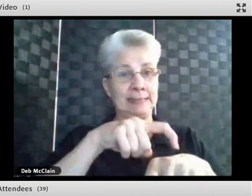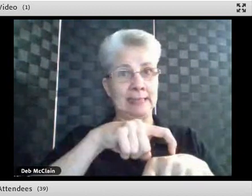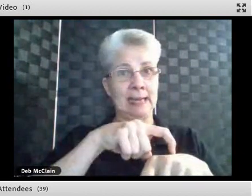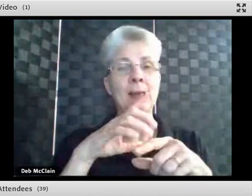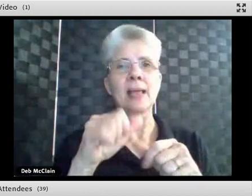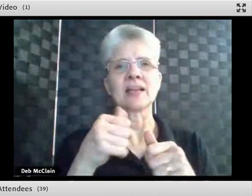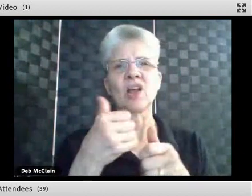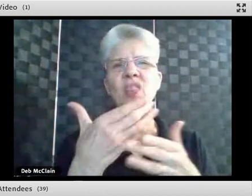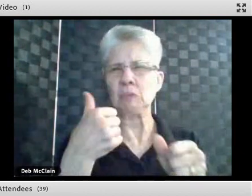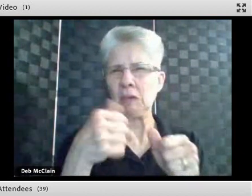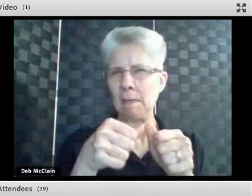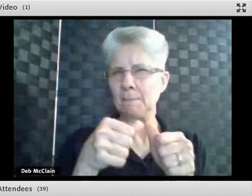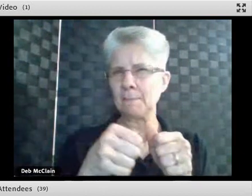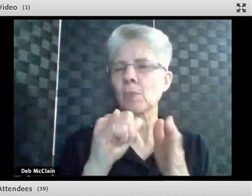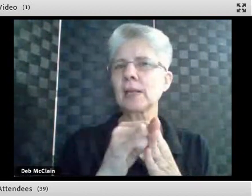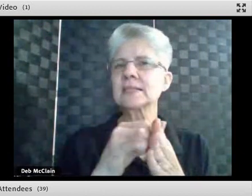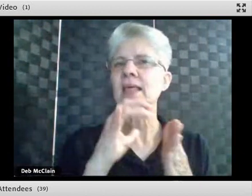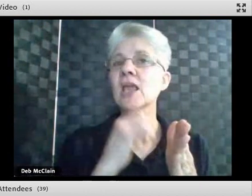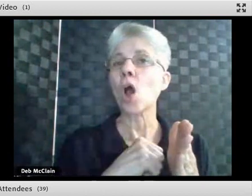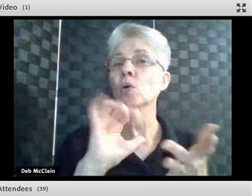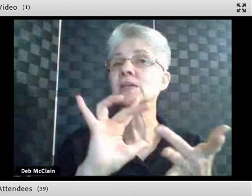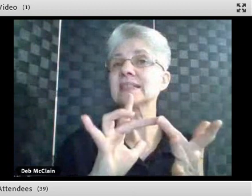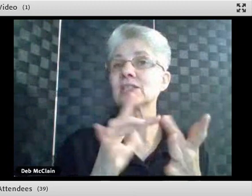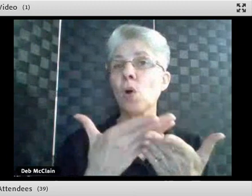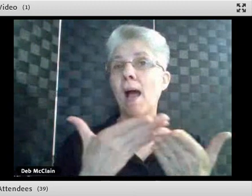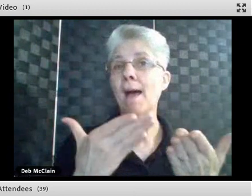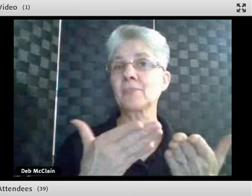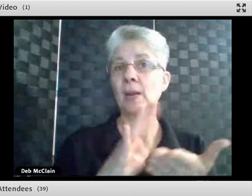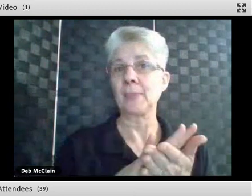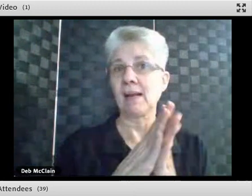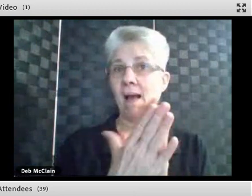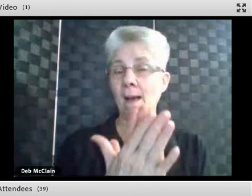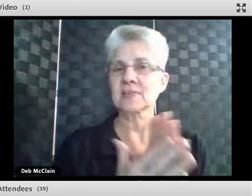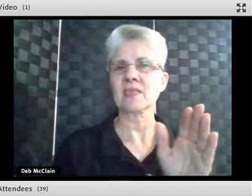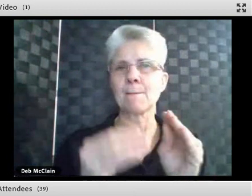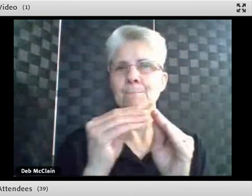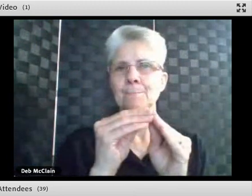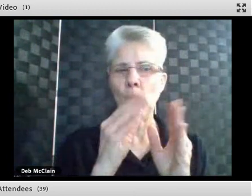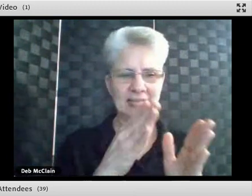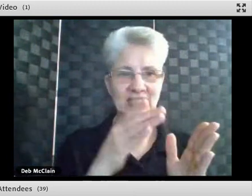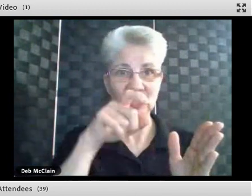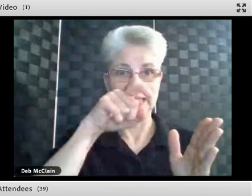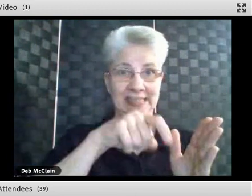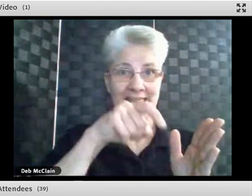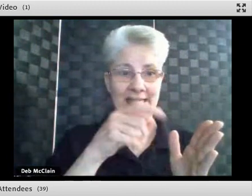and another thing to keep in mind is that the older a digital object becomes, the more attention they'll probably need